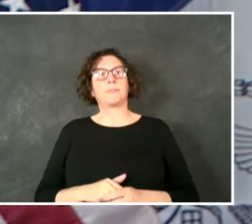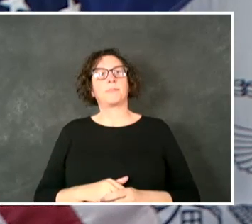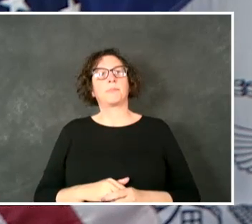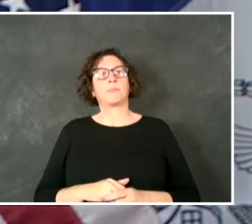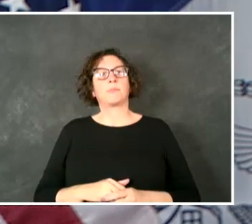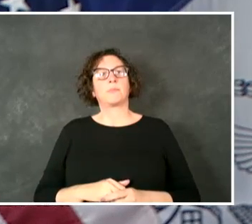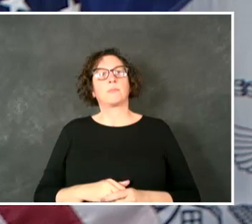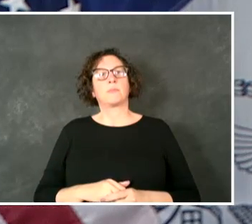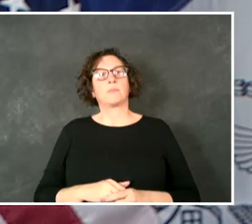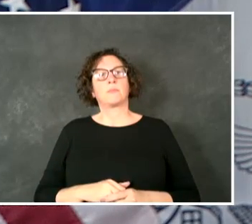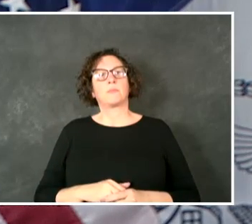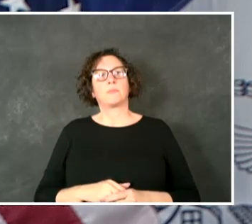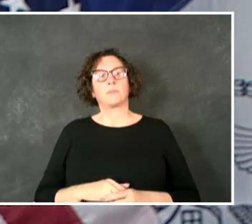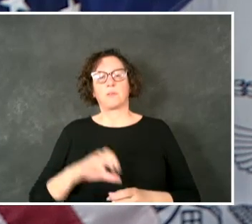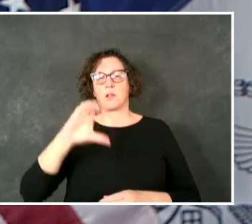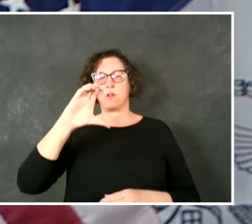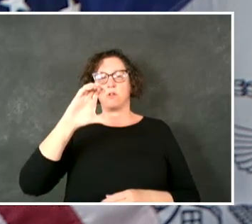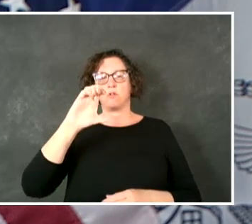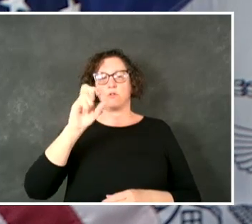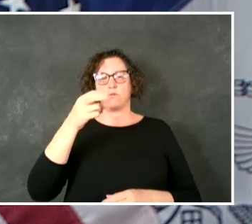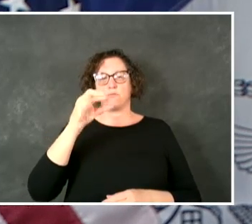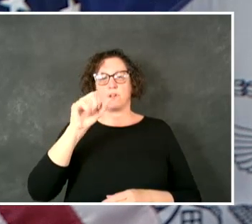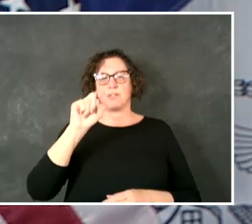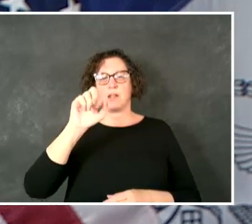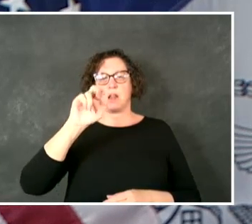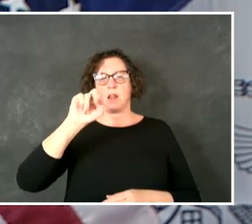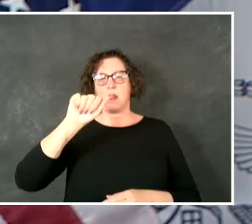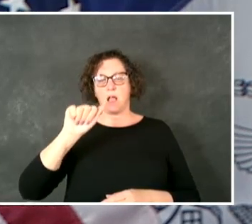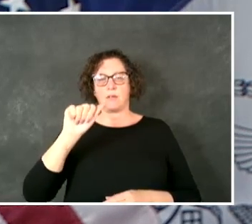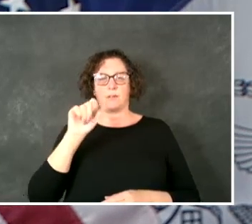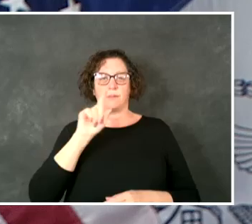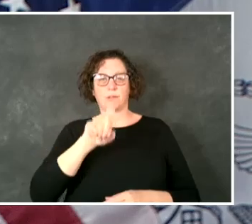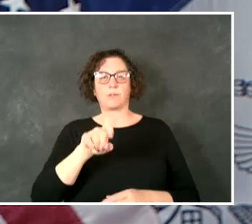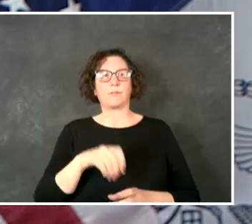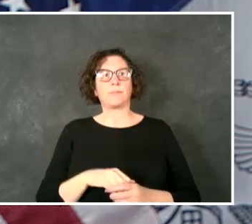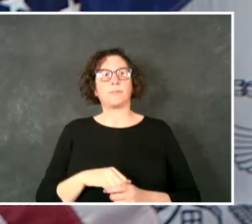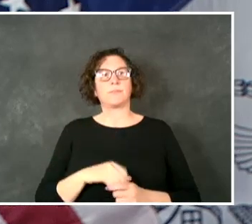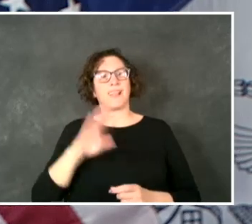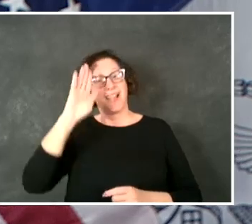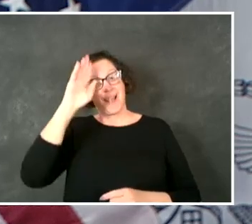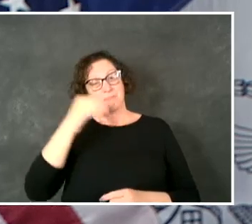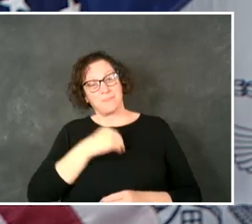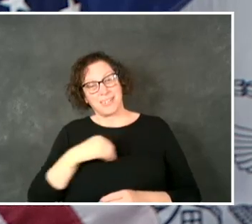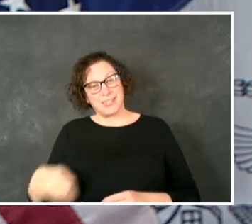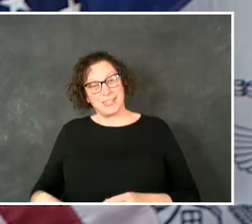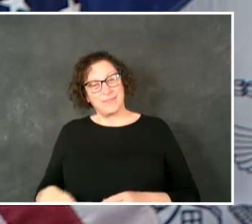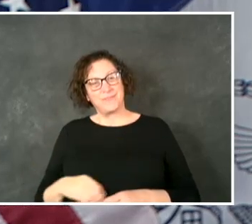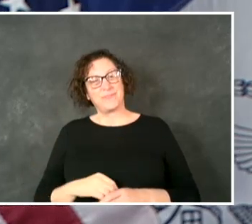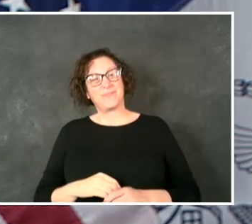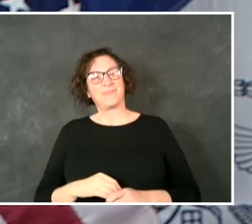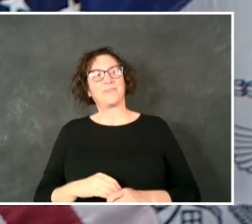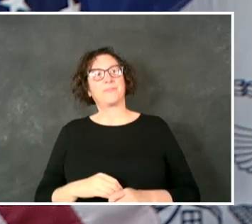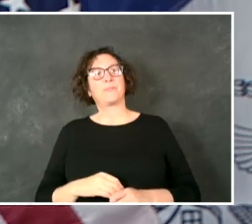OKAY. NEXT QUESTION IS CHRISTINA.